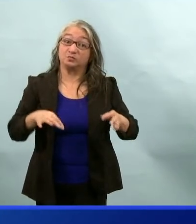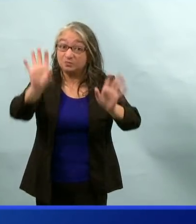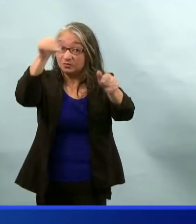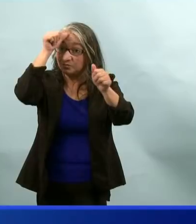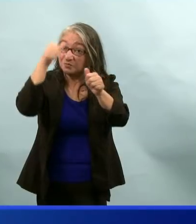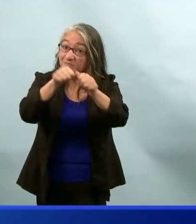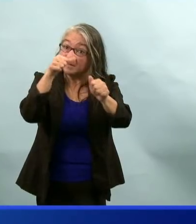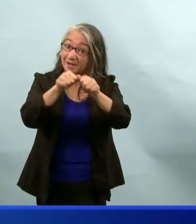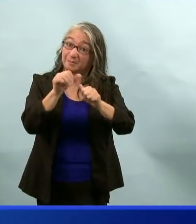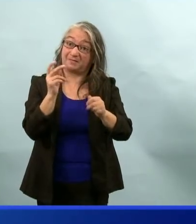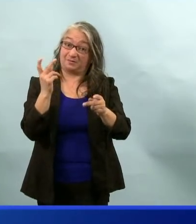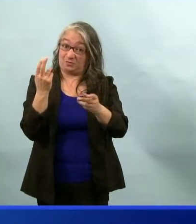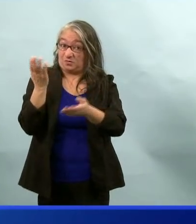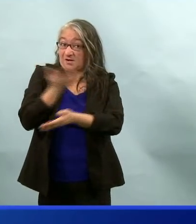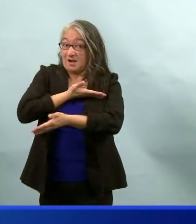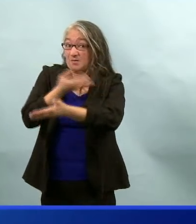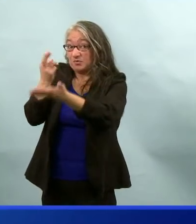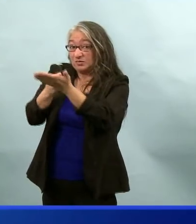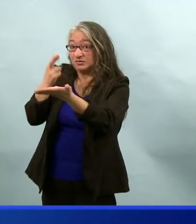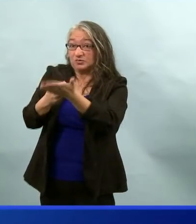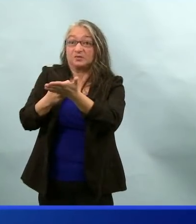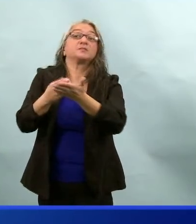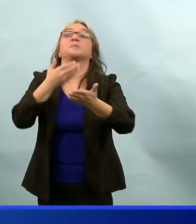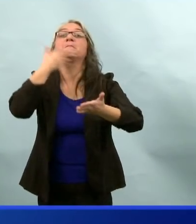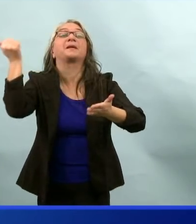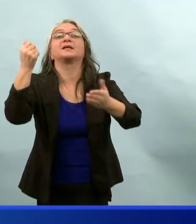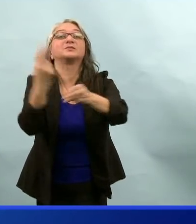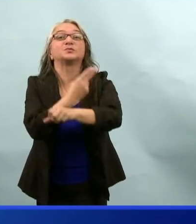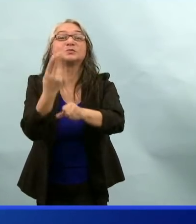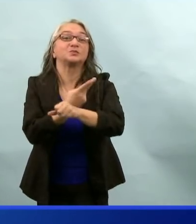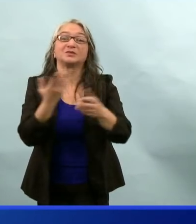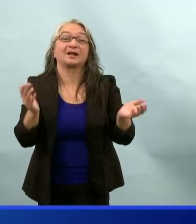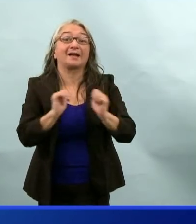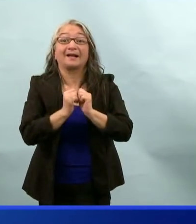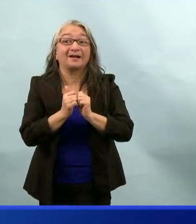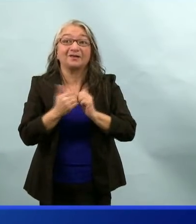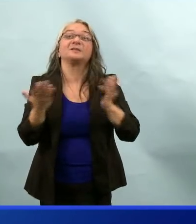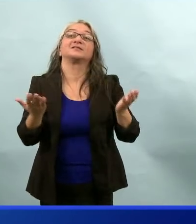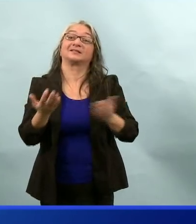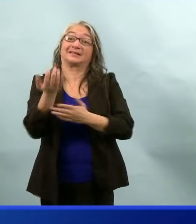those resources and again if something does change in relation to our recommendations or provisions